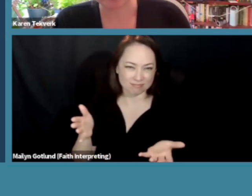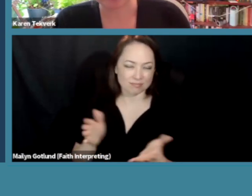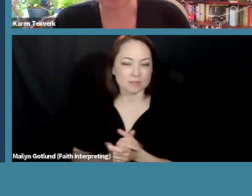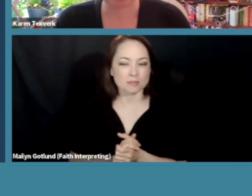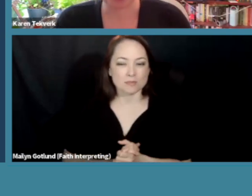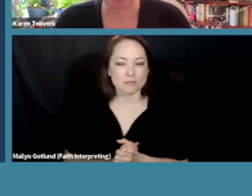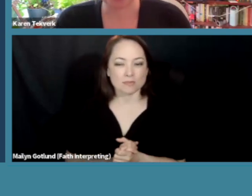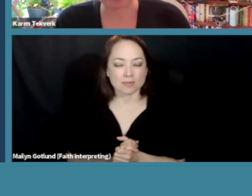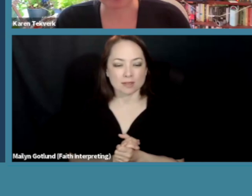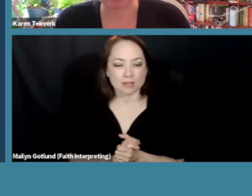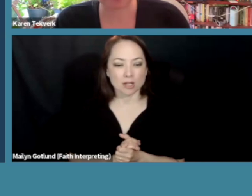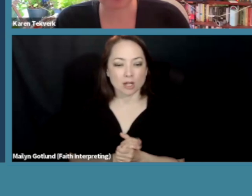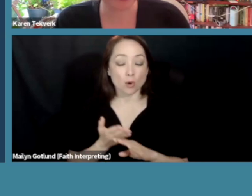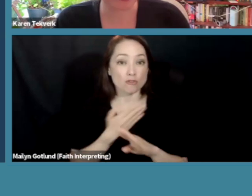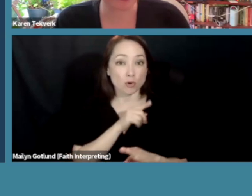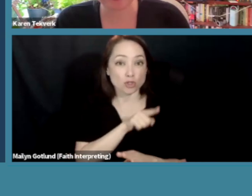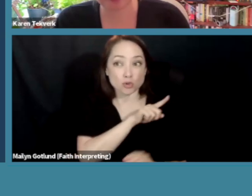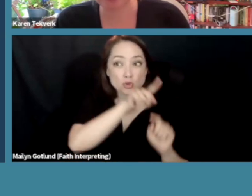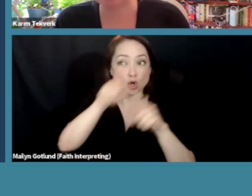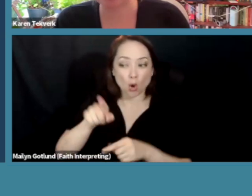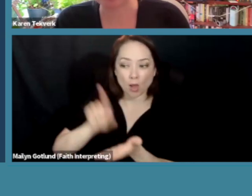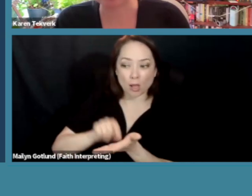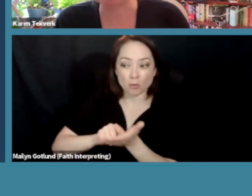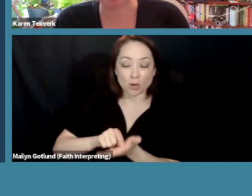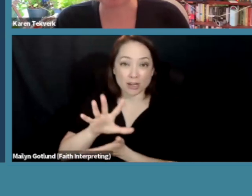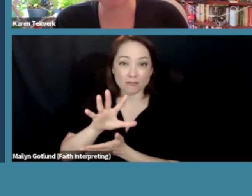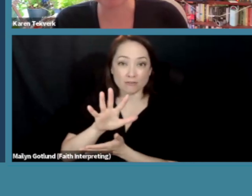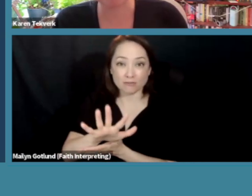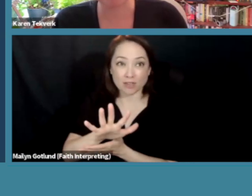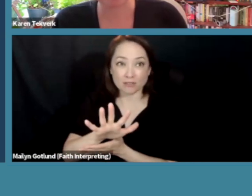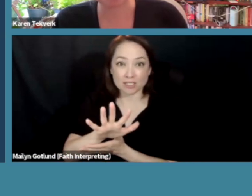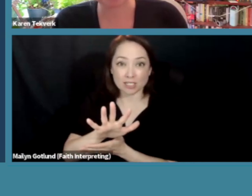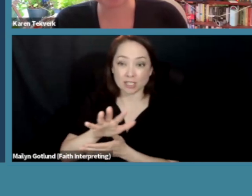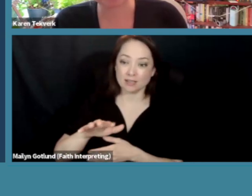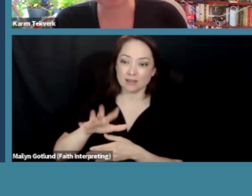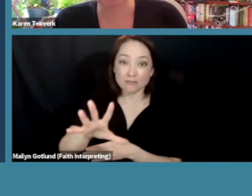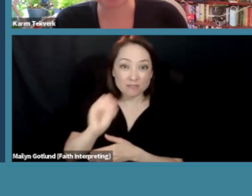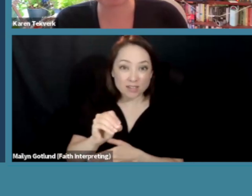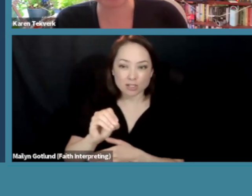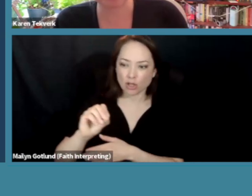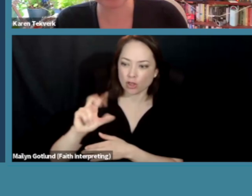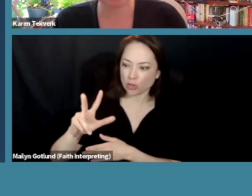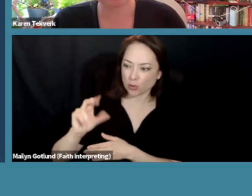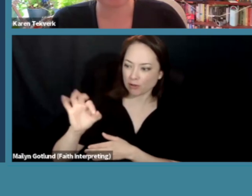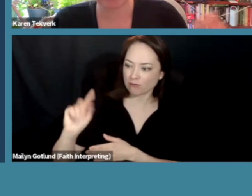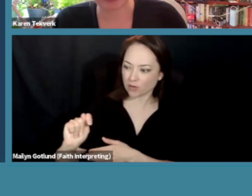So before you go out and print 50 three-foot-wide maps of your space,